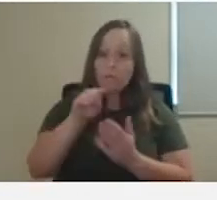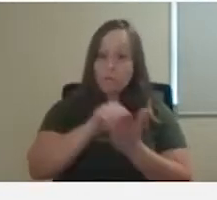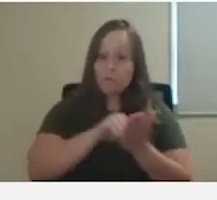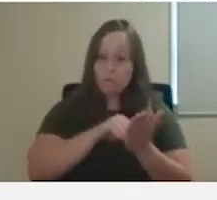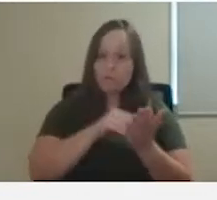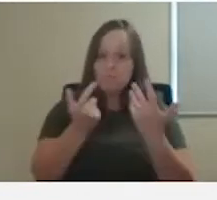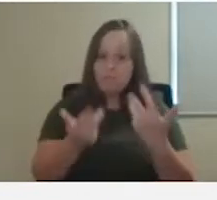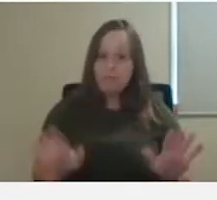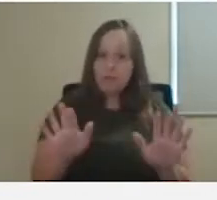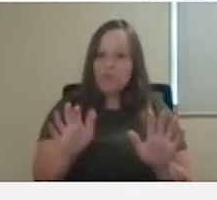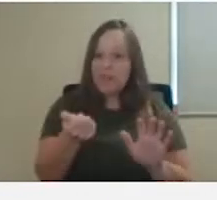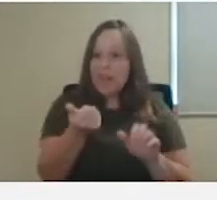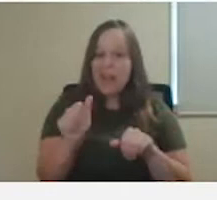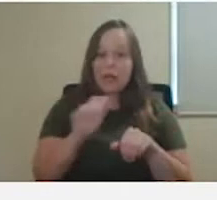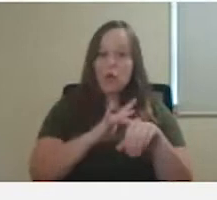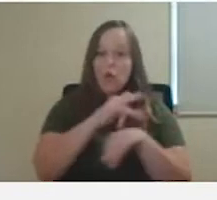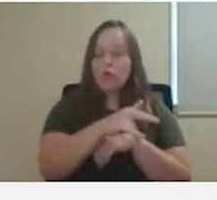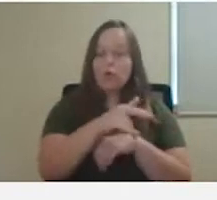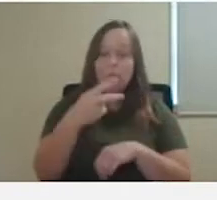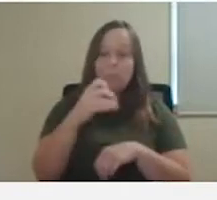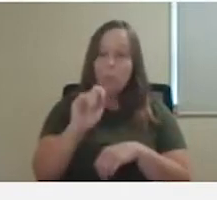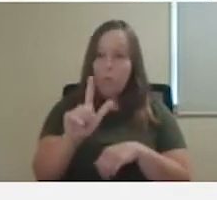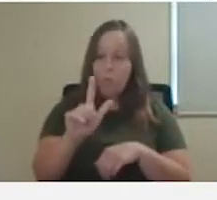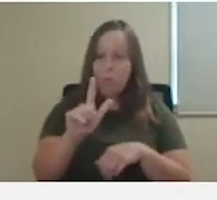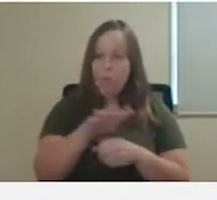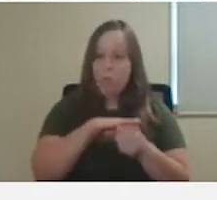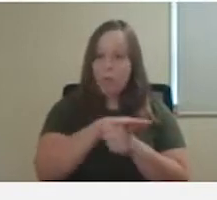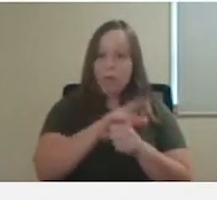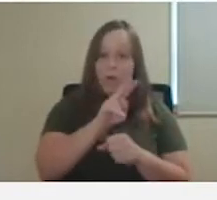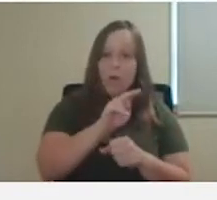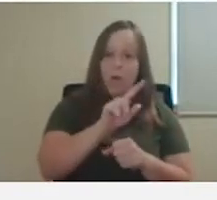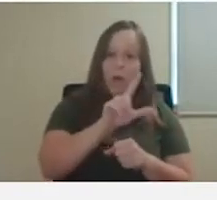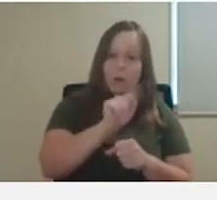off at any early polling place between October 24 and November